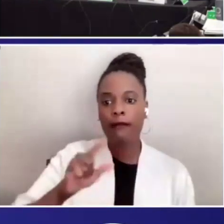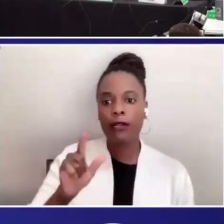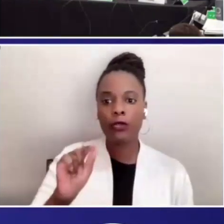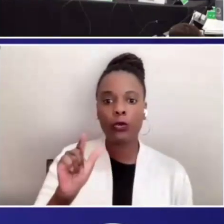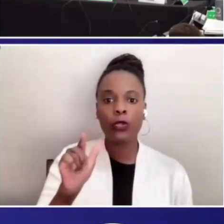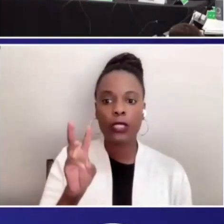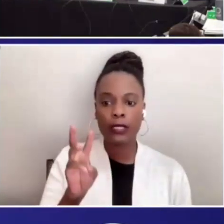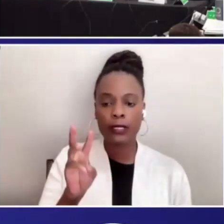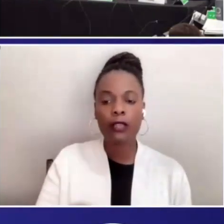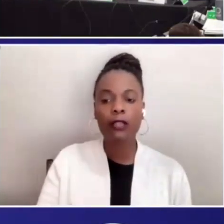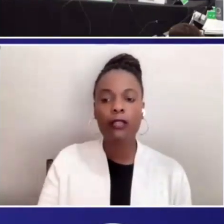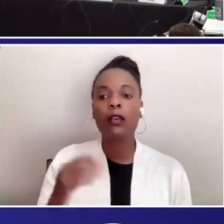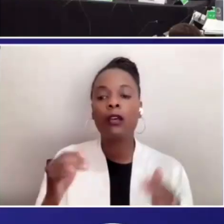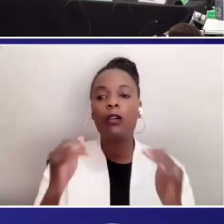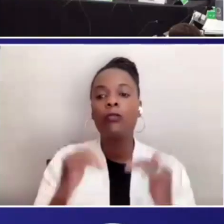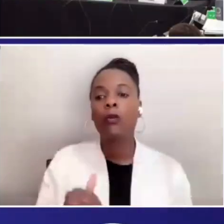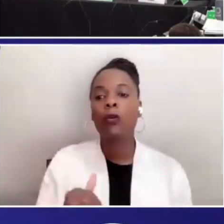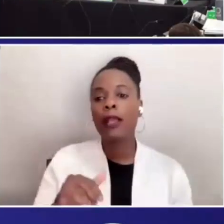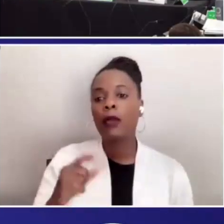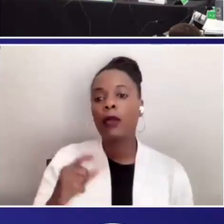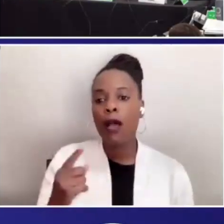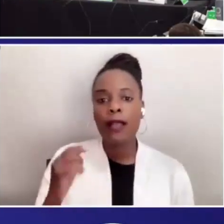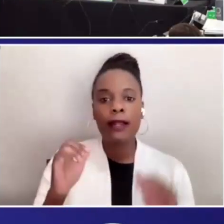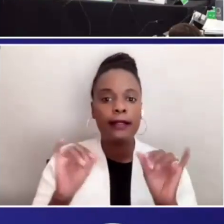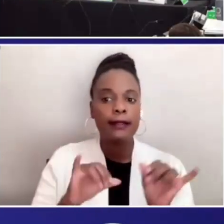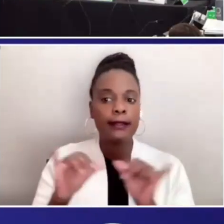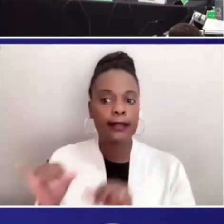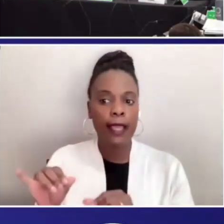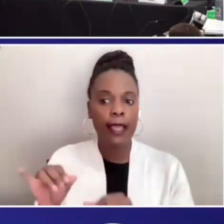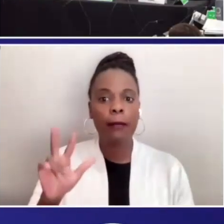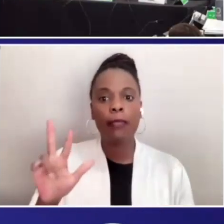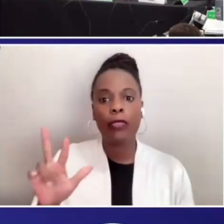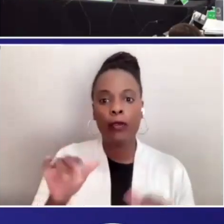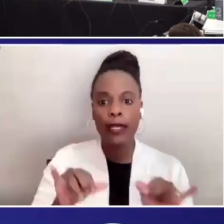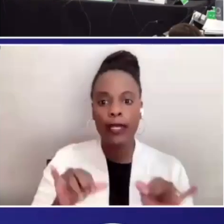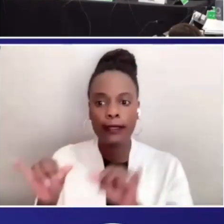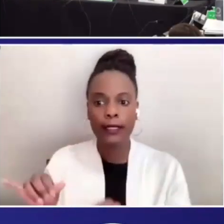Romanette three, the same. 4 Romanette one, the same.